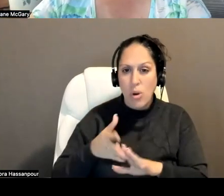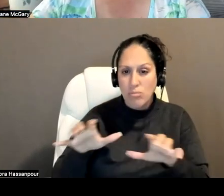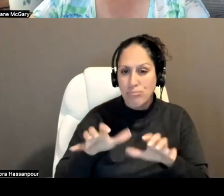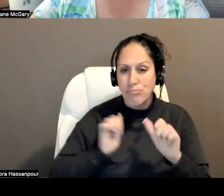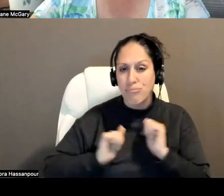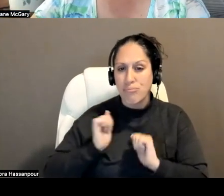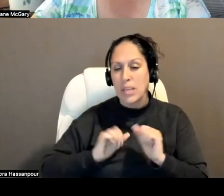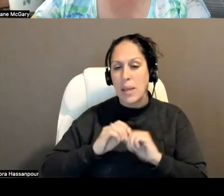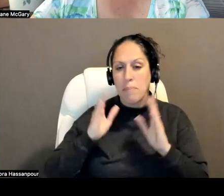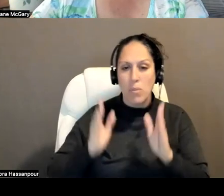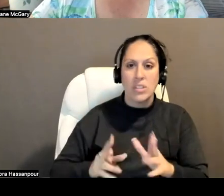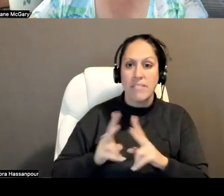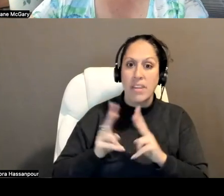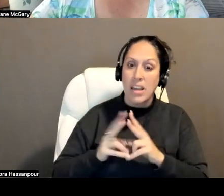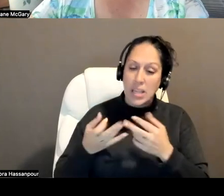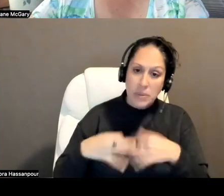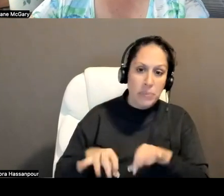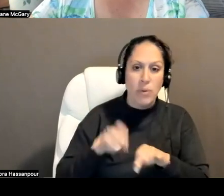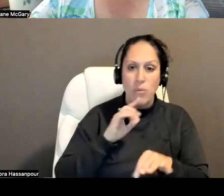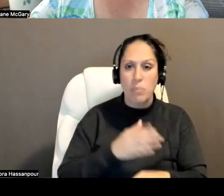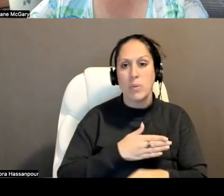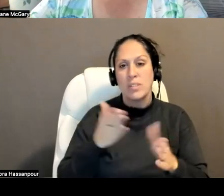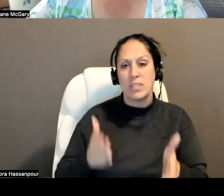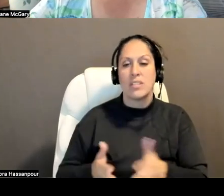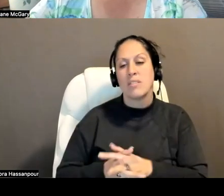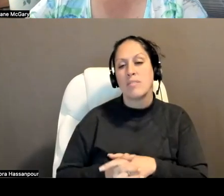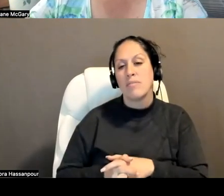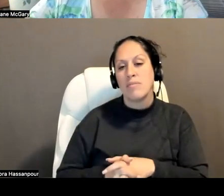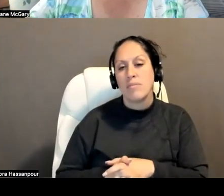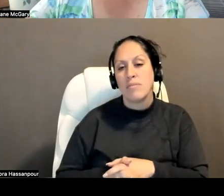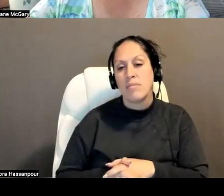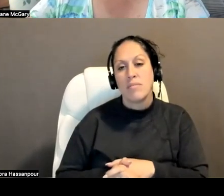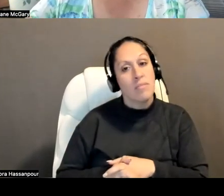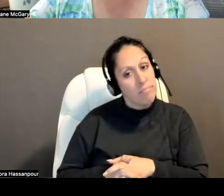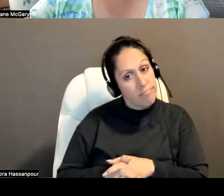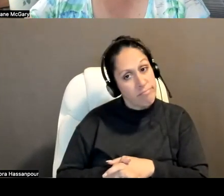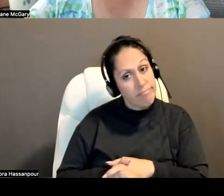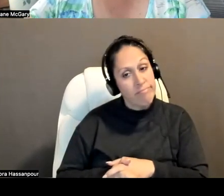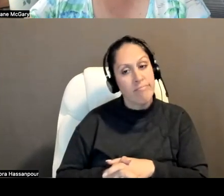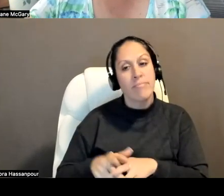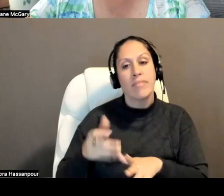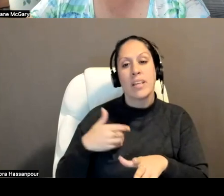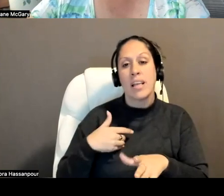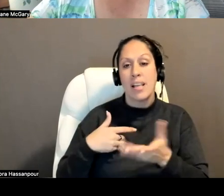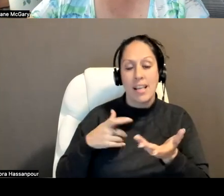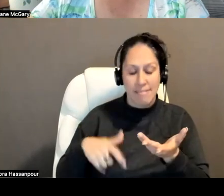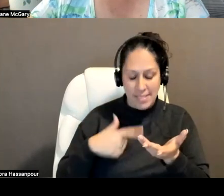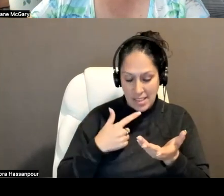in person is very, very important for musicians? Well, uh I must say, I think we